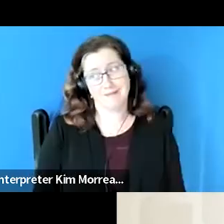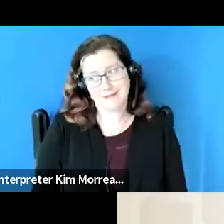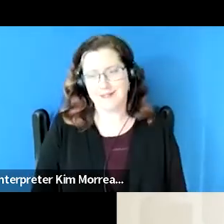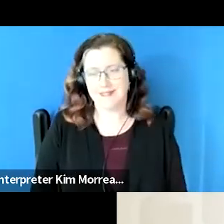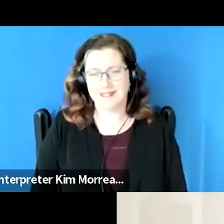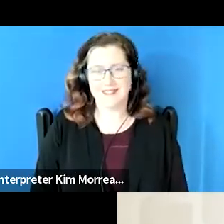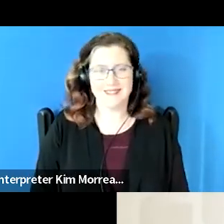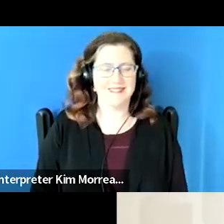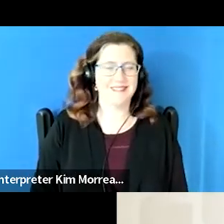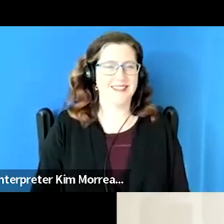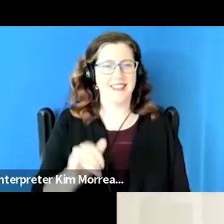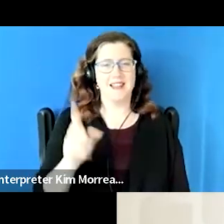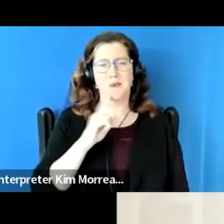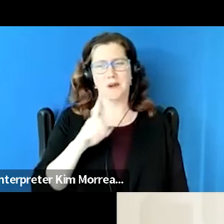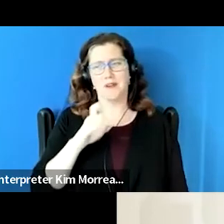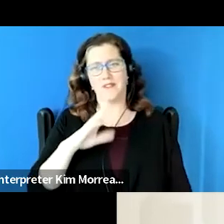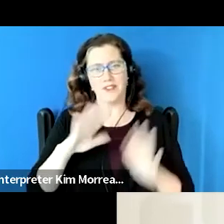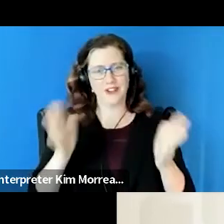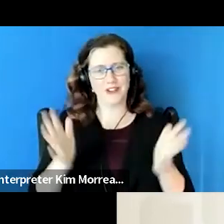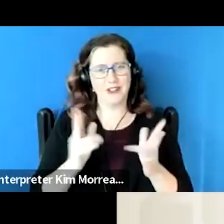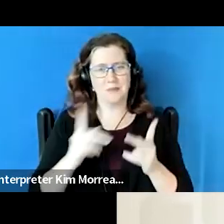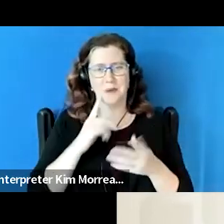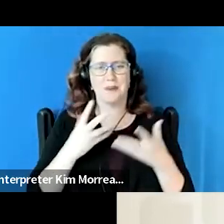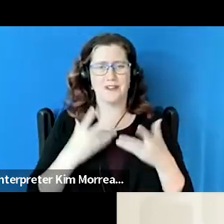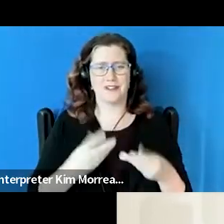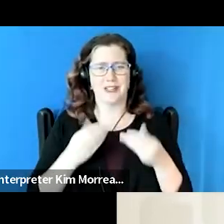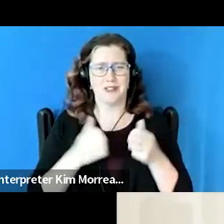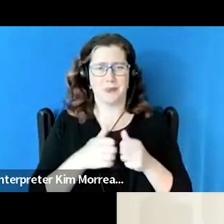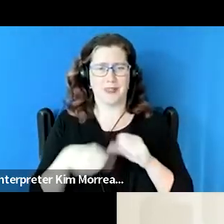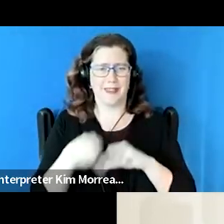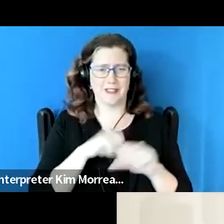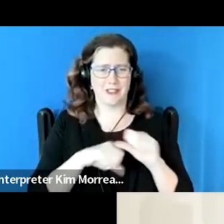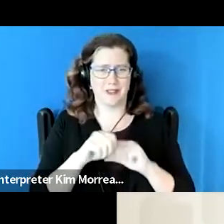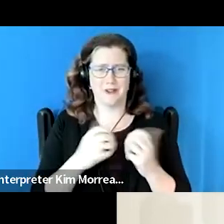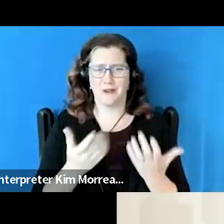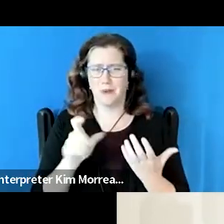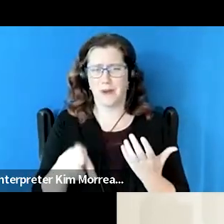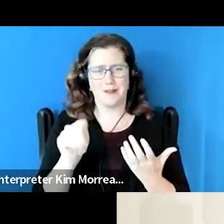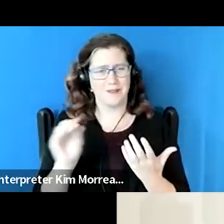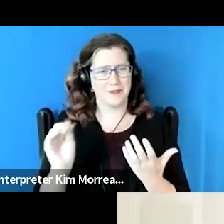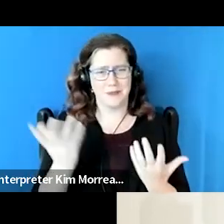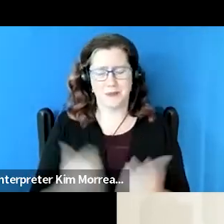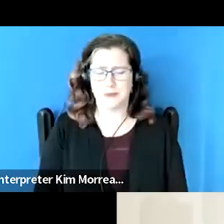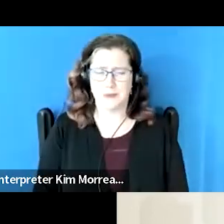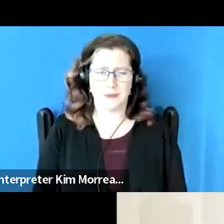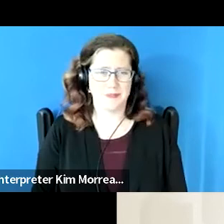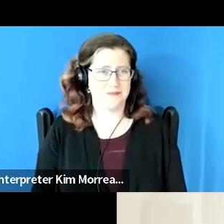like just encouraging people to be gentle with each other and to figure out within that diversity.